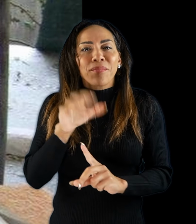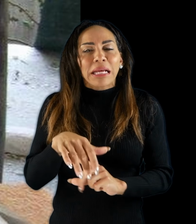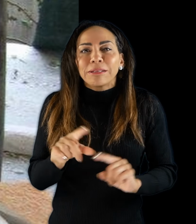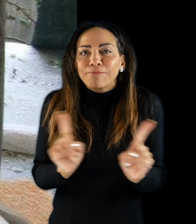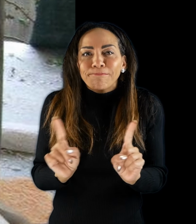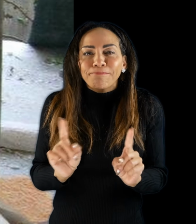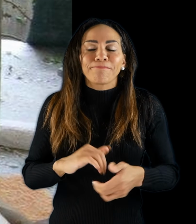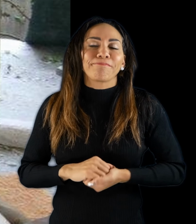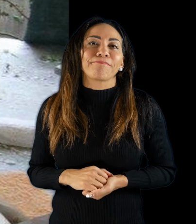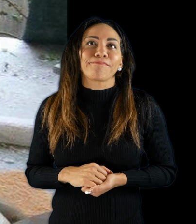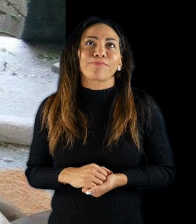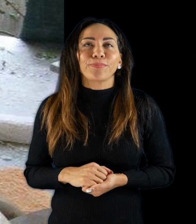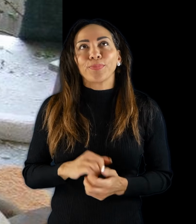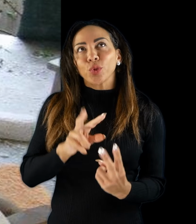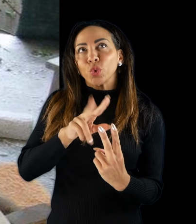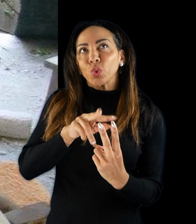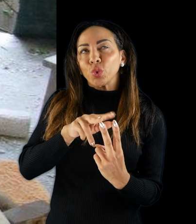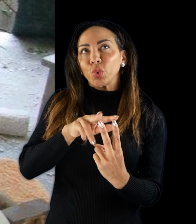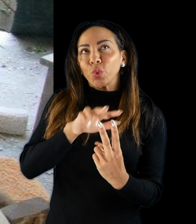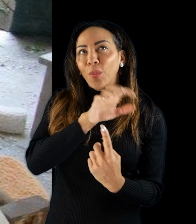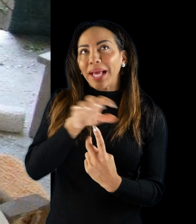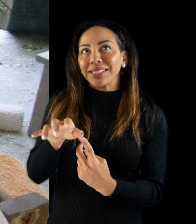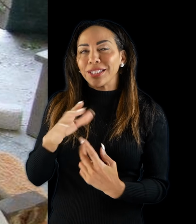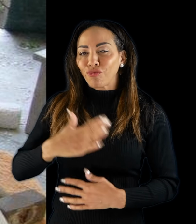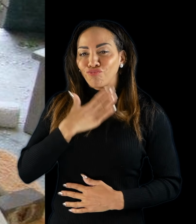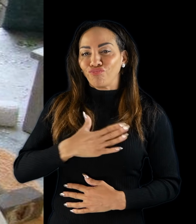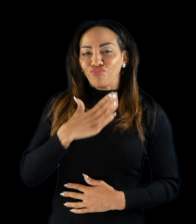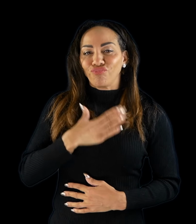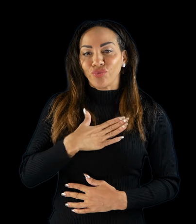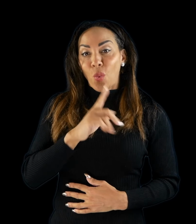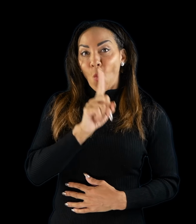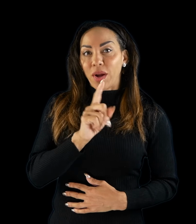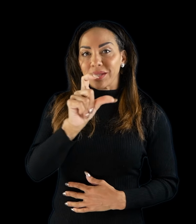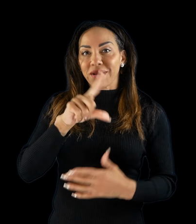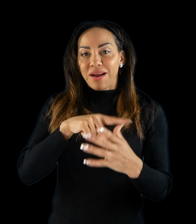Focusing on two places in Italy that I like the best. And one is Carara, which is in the